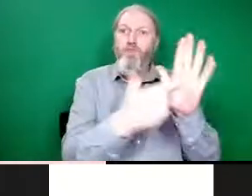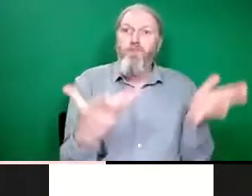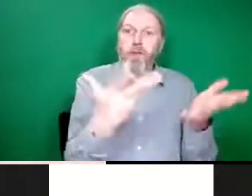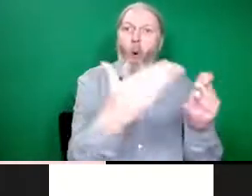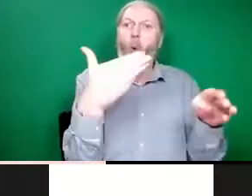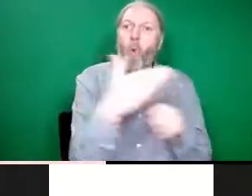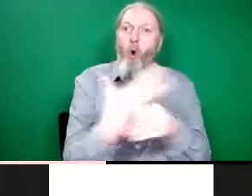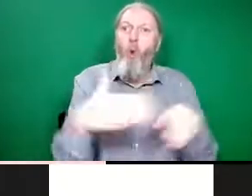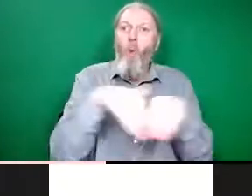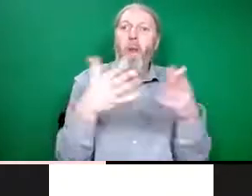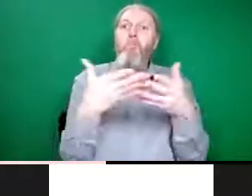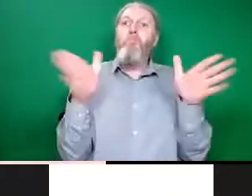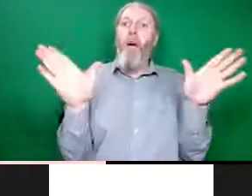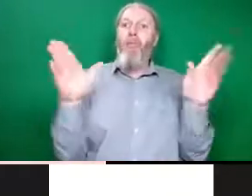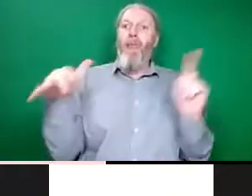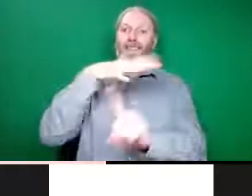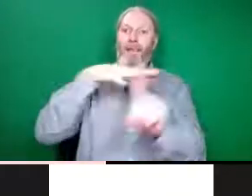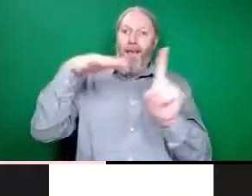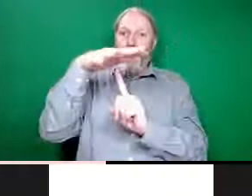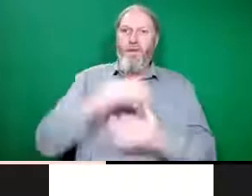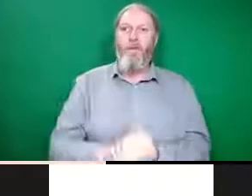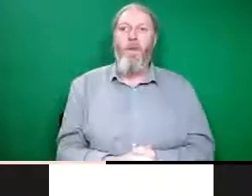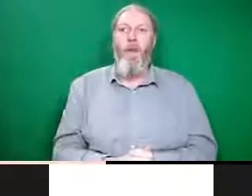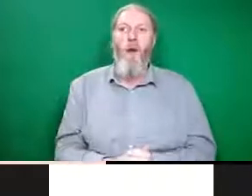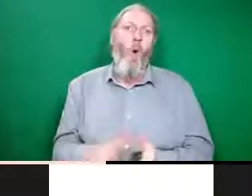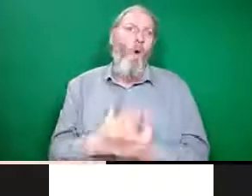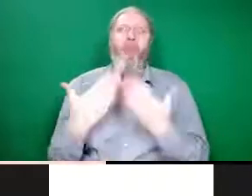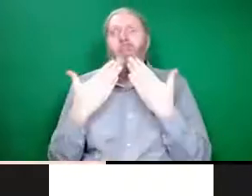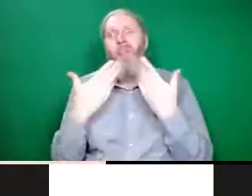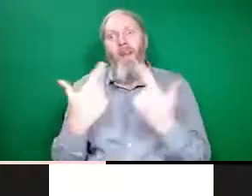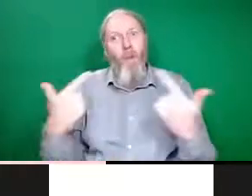Huge thanks to you for all of the work you do in Medway.